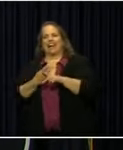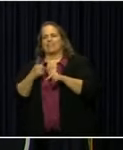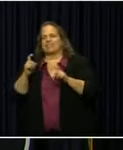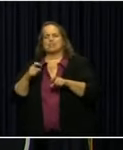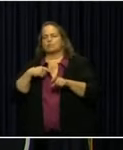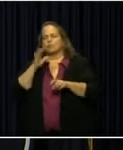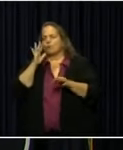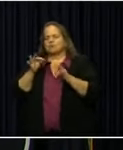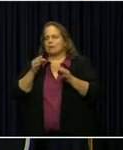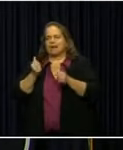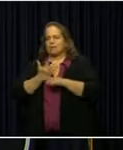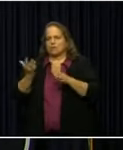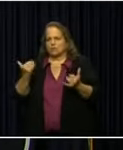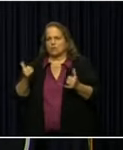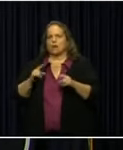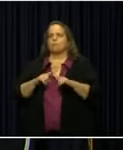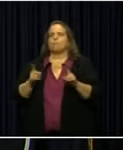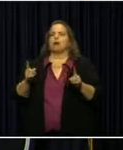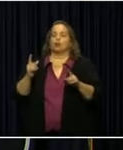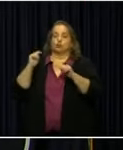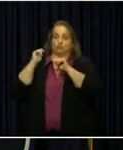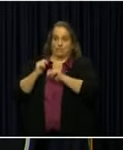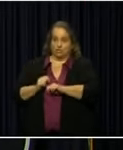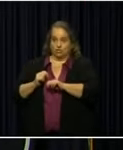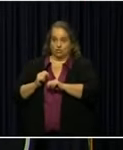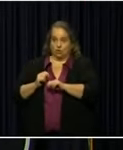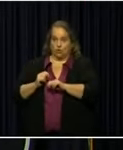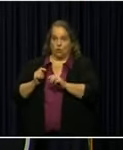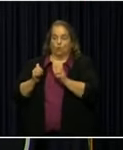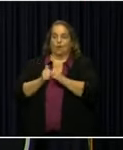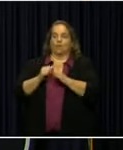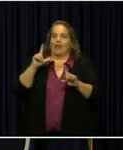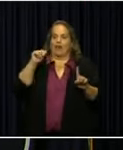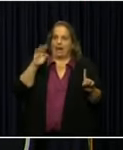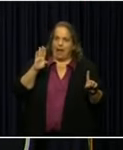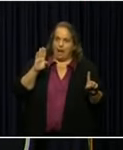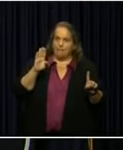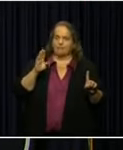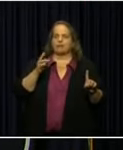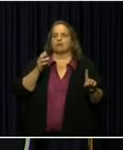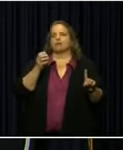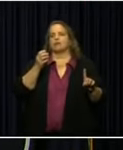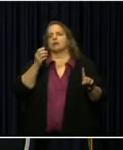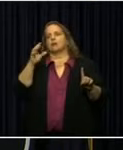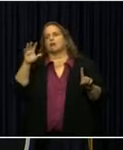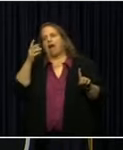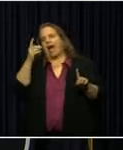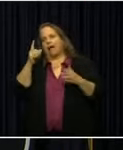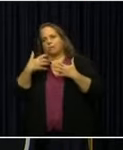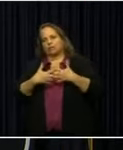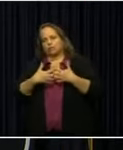SO WHEN WE START TO THINK ABOUT OPENING UP A LITTLE BIT MORE FROM WHERE WE ARE, AGAIN, IT'S NOT GOING TO BE WHAT WE WENT INTO THIS WITH BECAUSE WE'RE